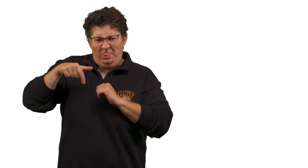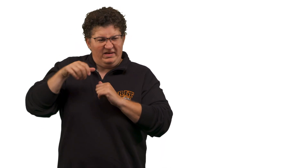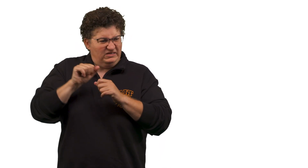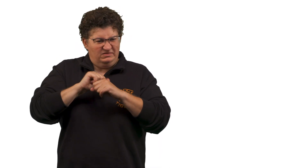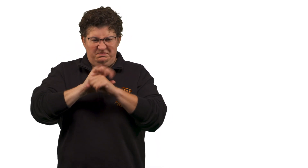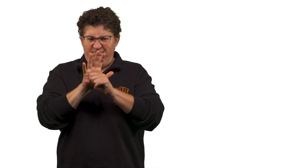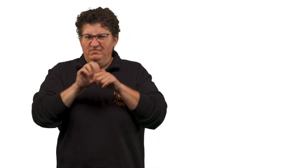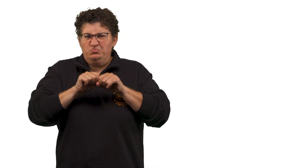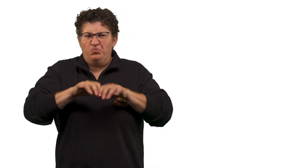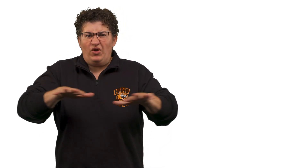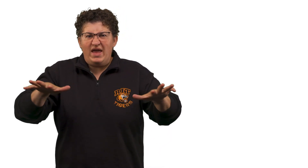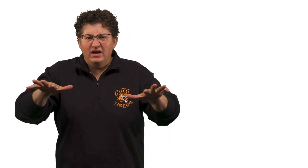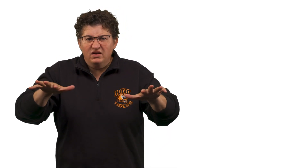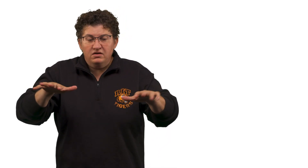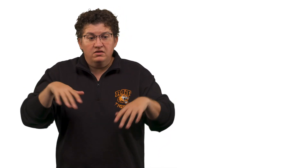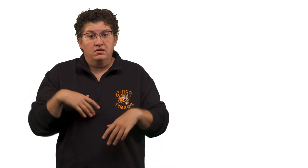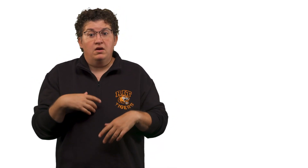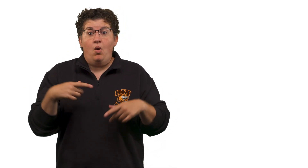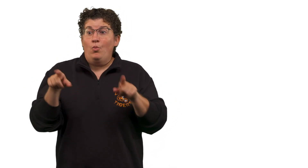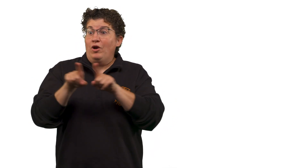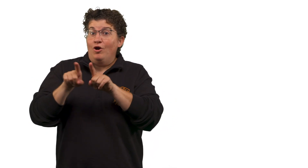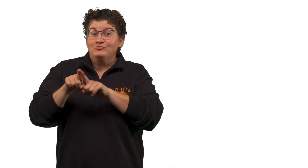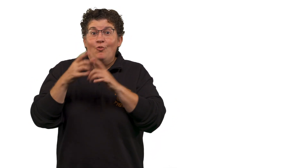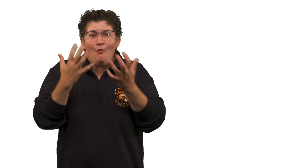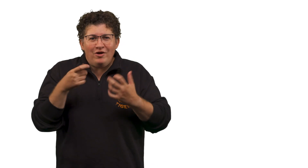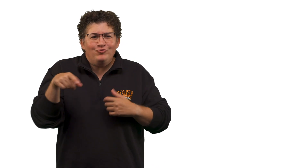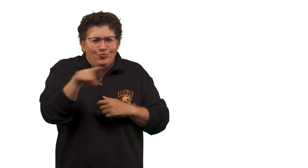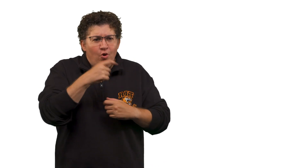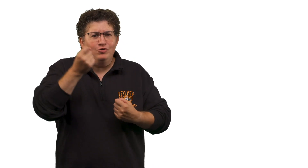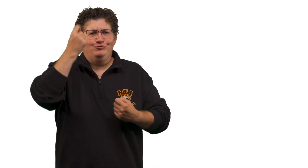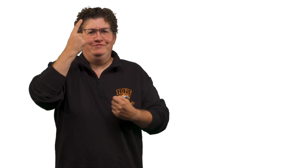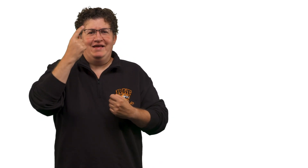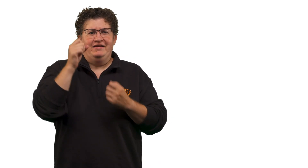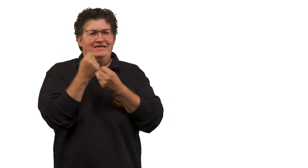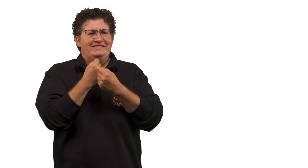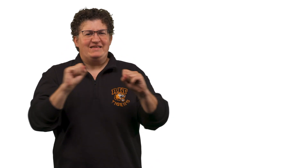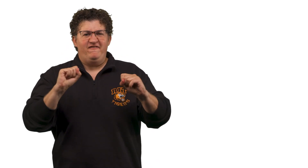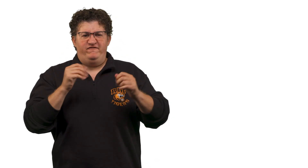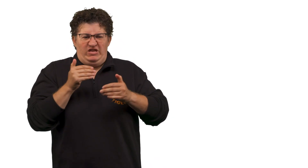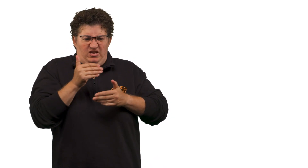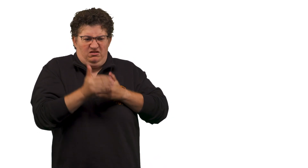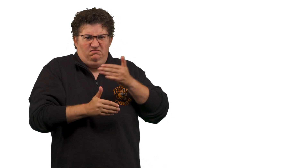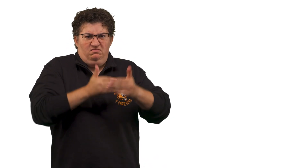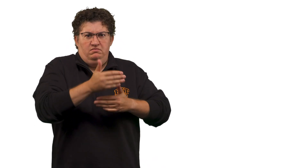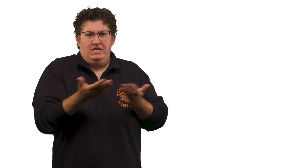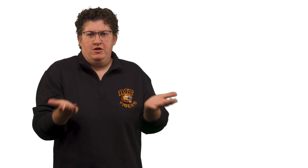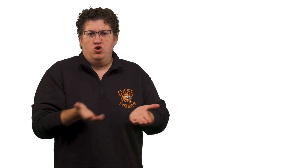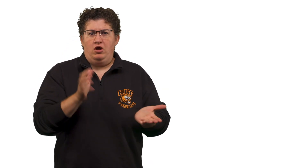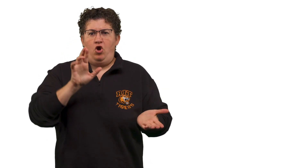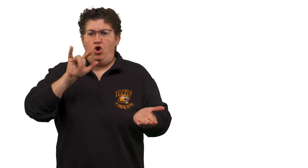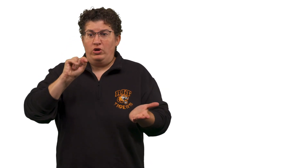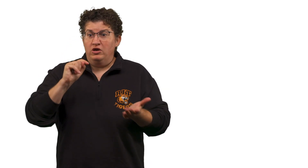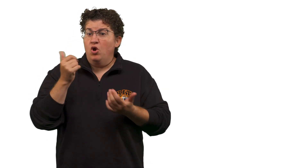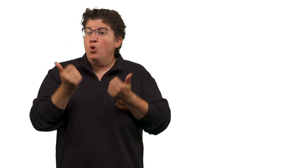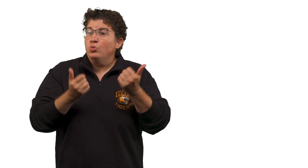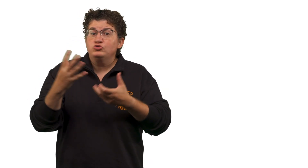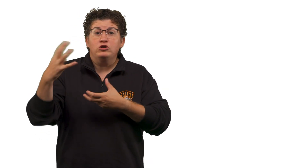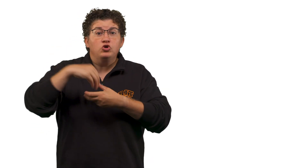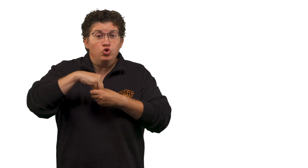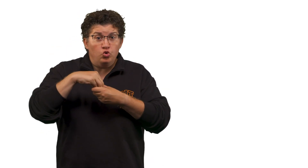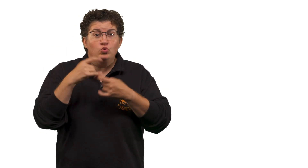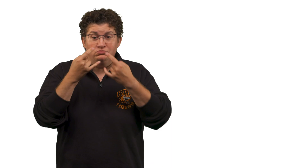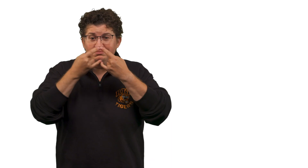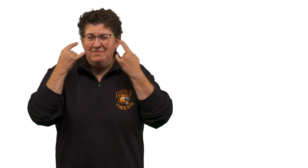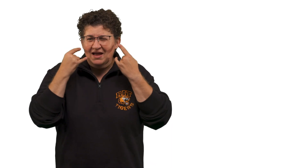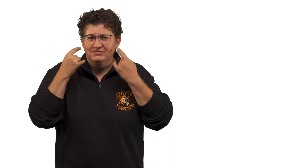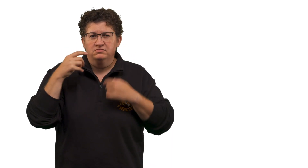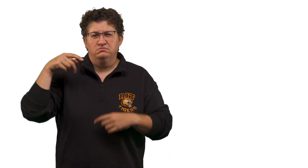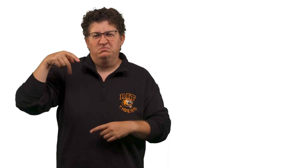Understand how COVID-19 is spread. Understand safety protocols at RIT, including: